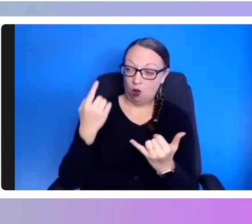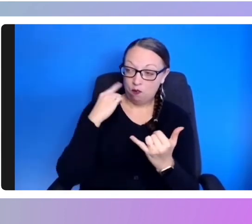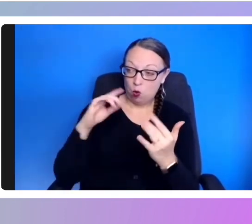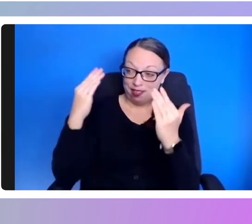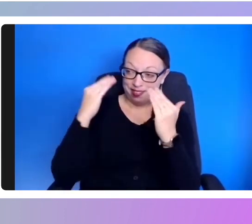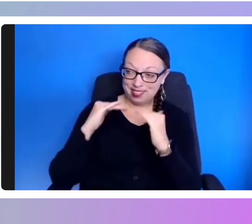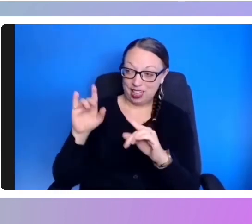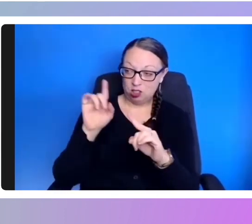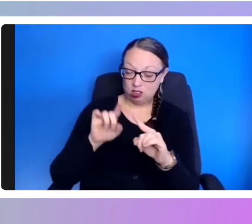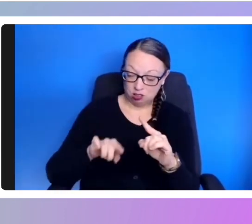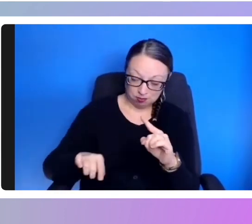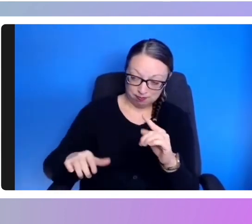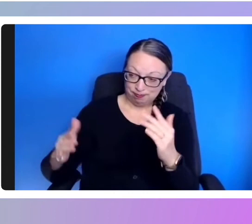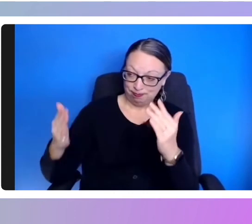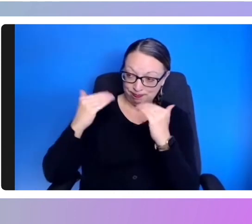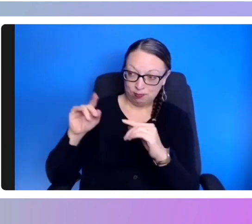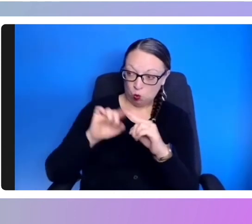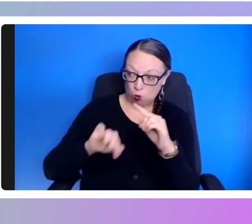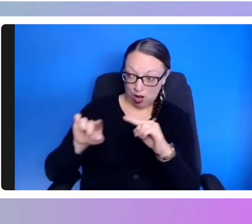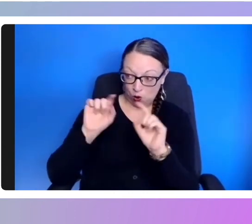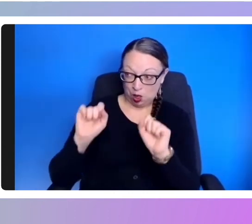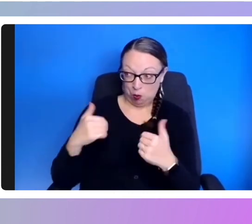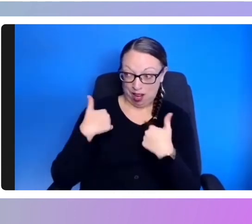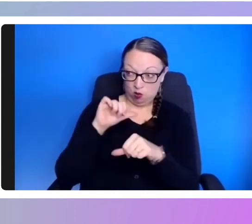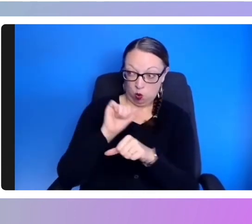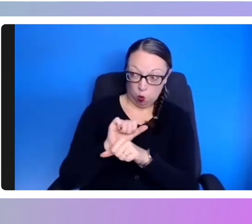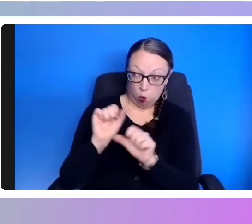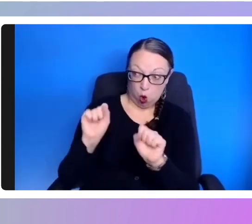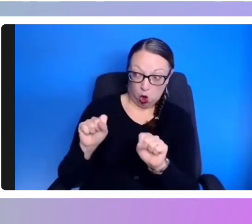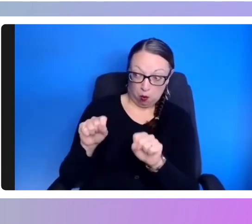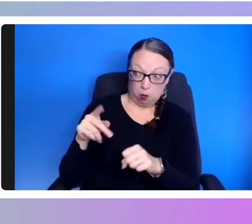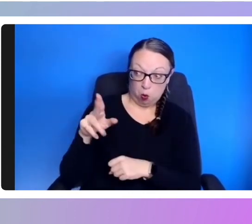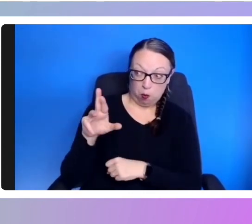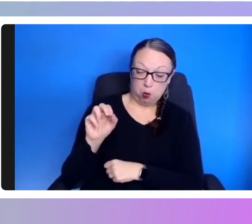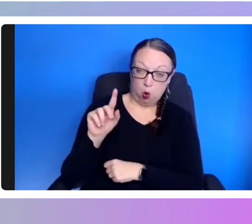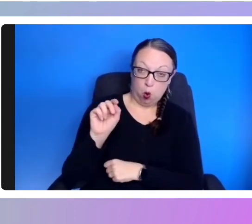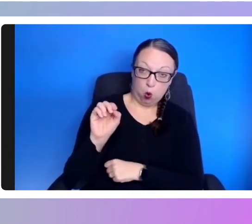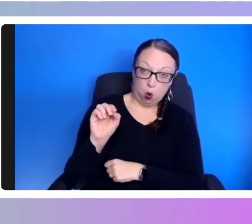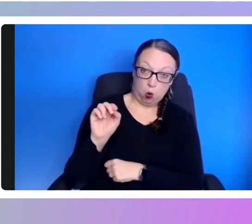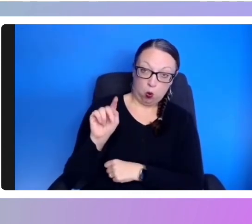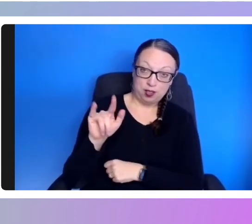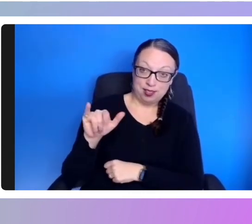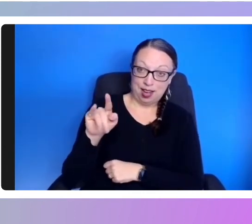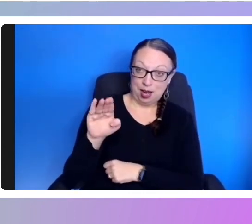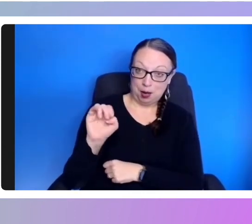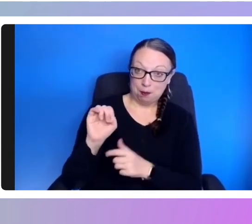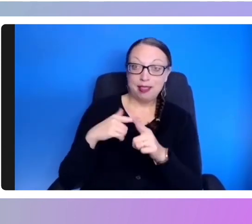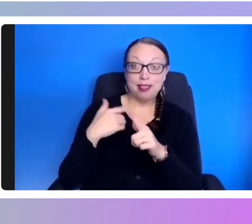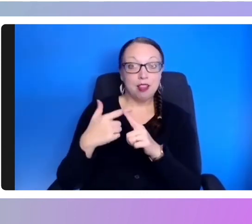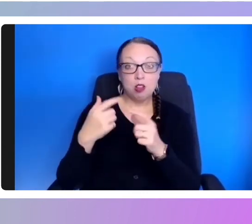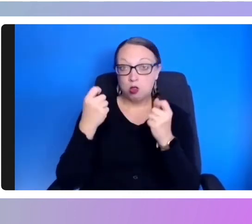to have a workable prototype. And then there's many tools you can use Lookback is one of them,